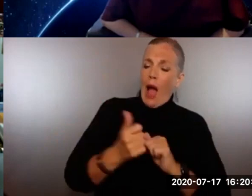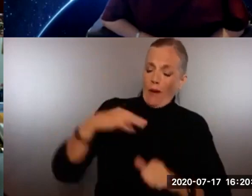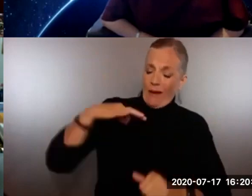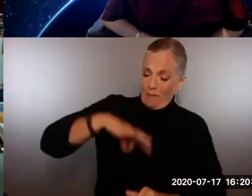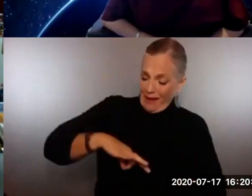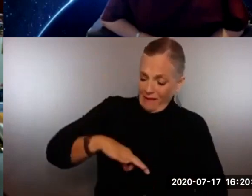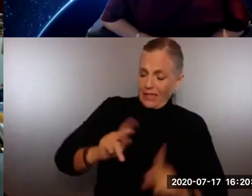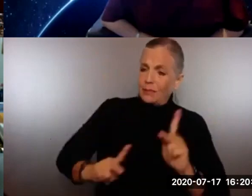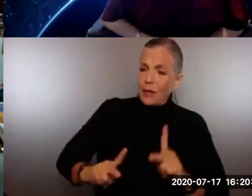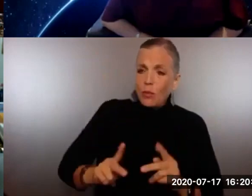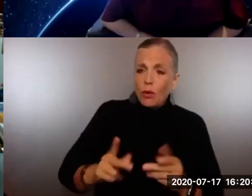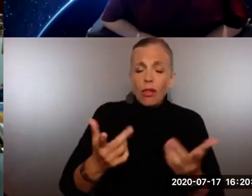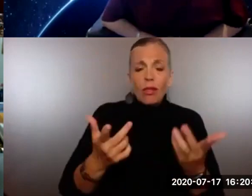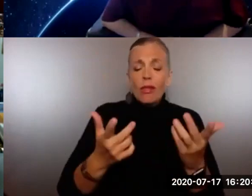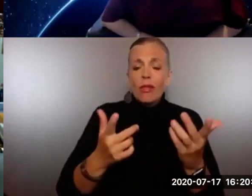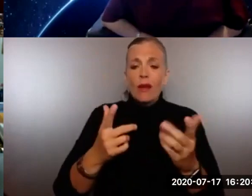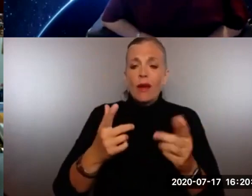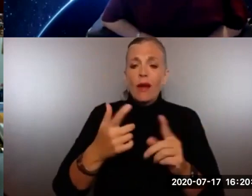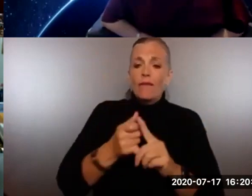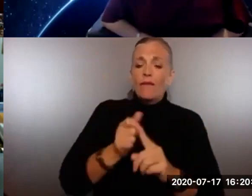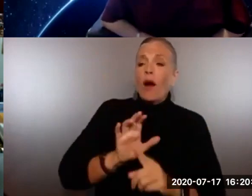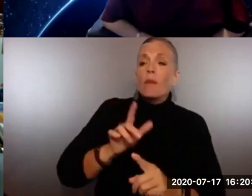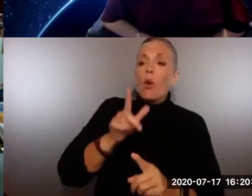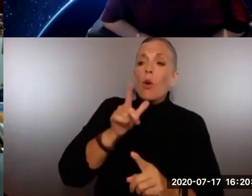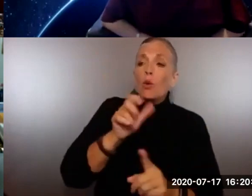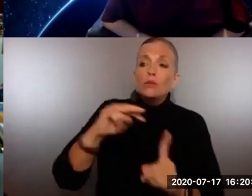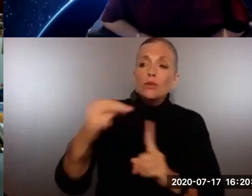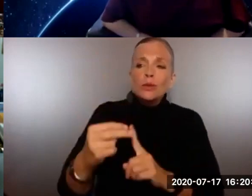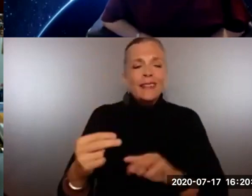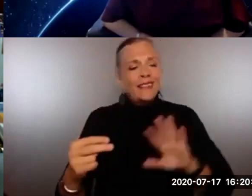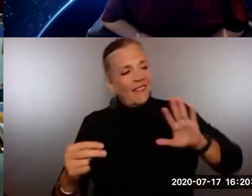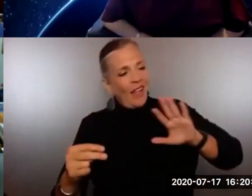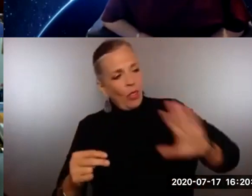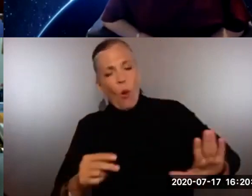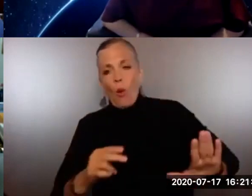of the people using the AAC technology themselves.